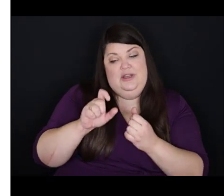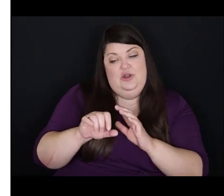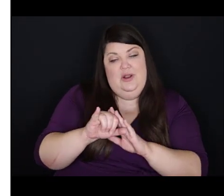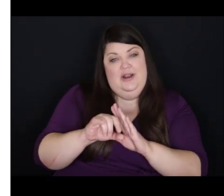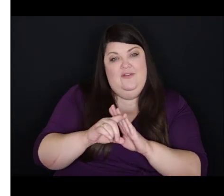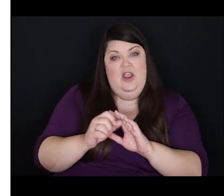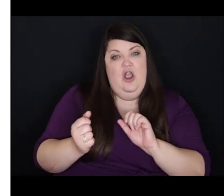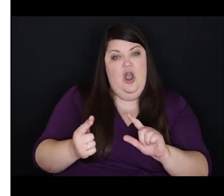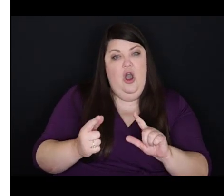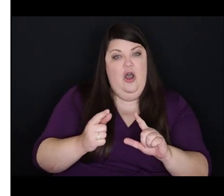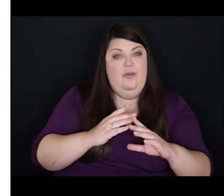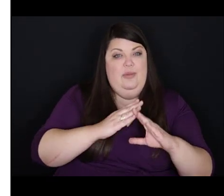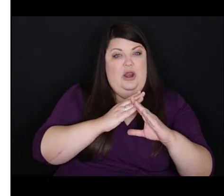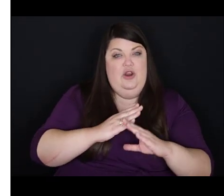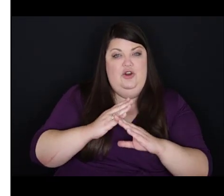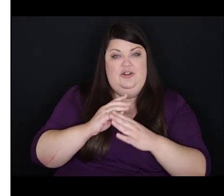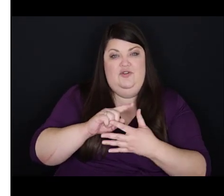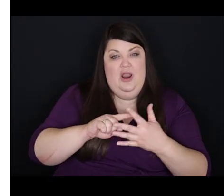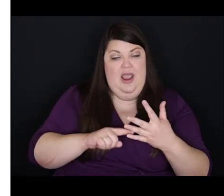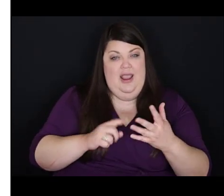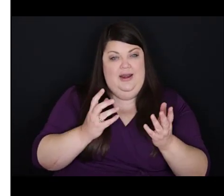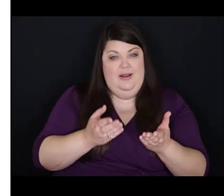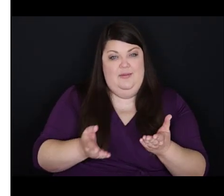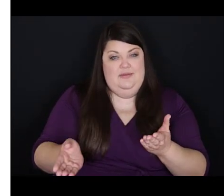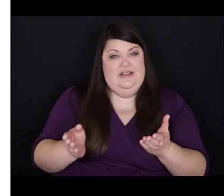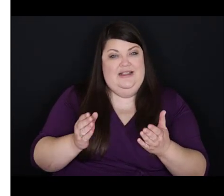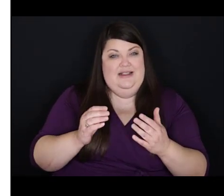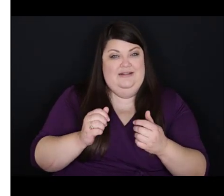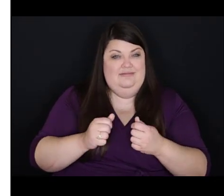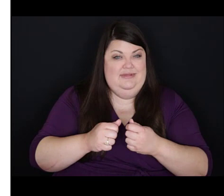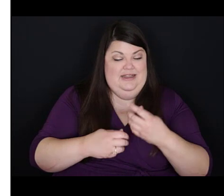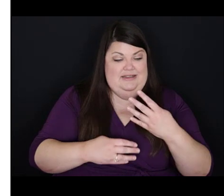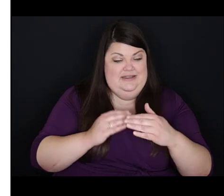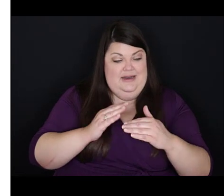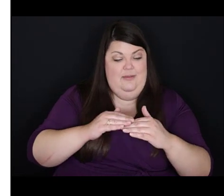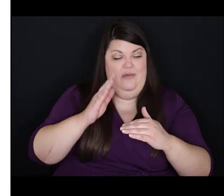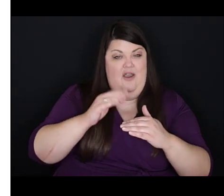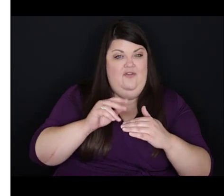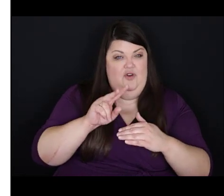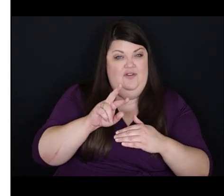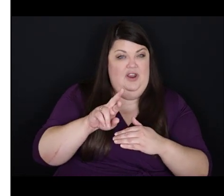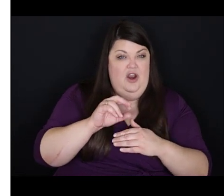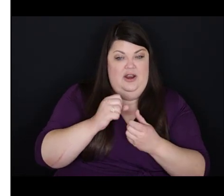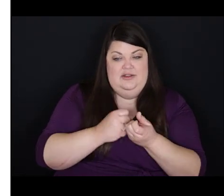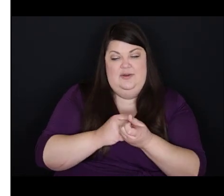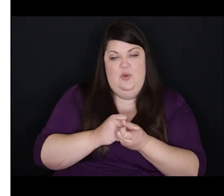barriers for the items listed above for its VR and Supported Employment programs, separately.